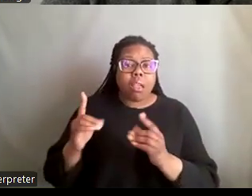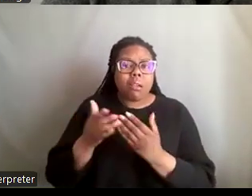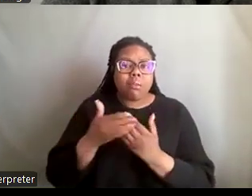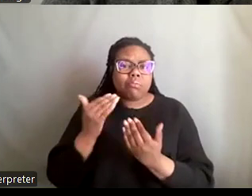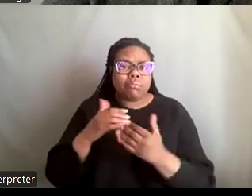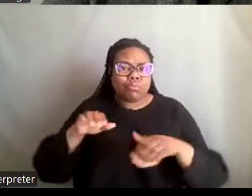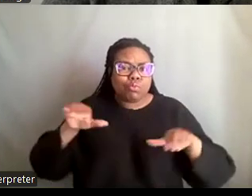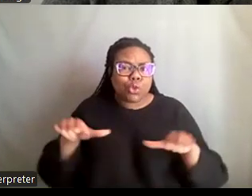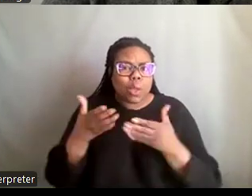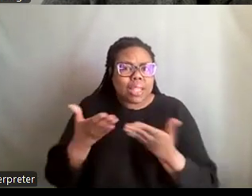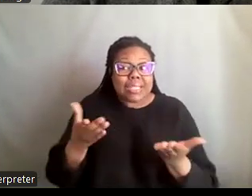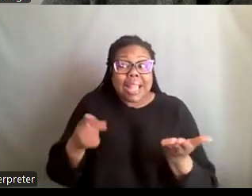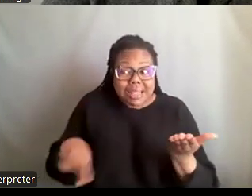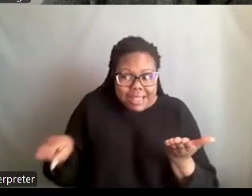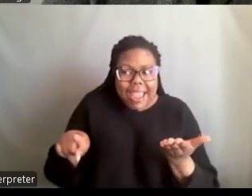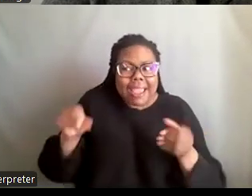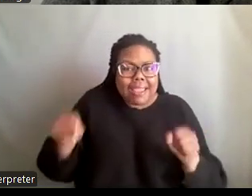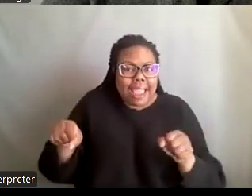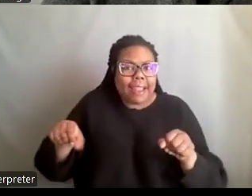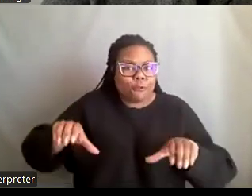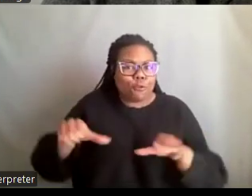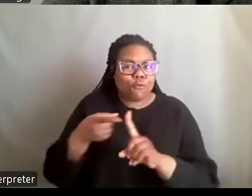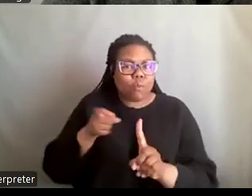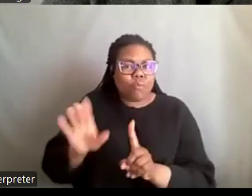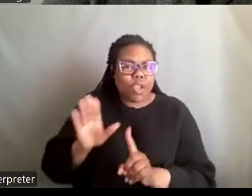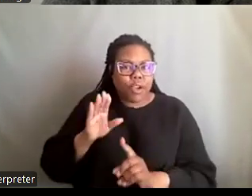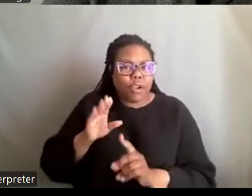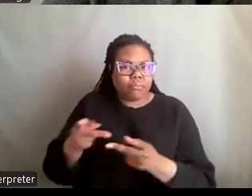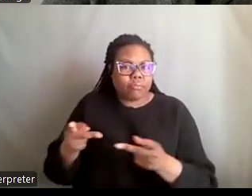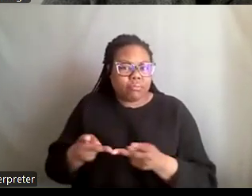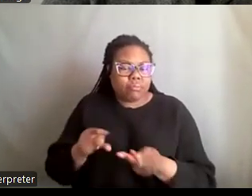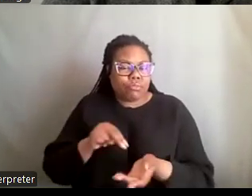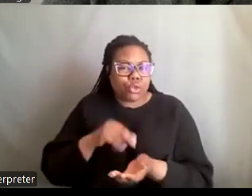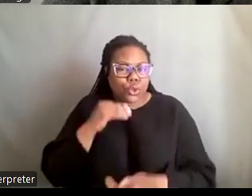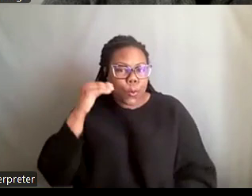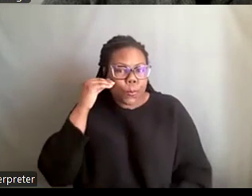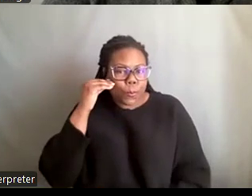On the practical things that they can do from their nursing